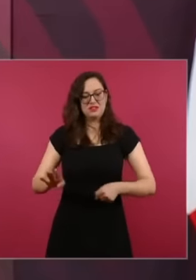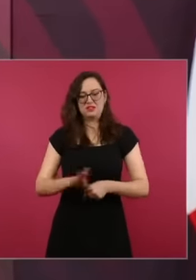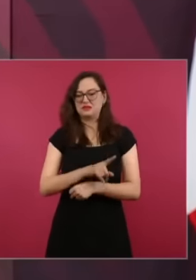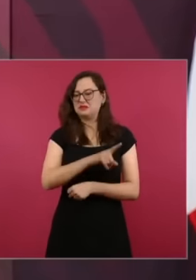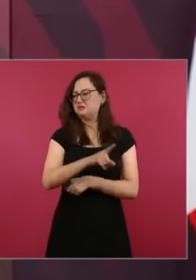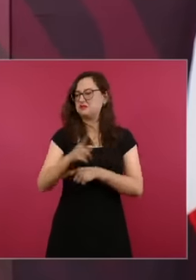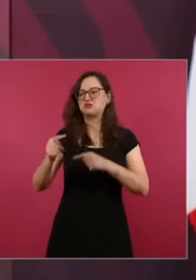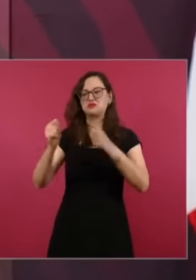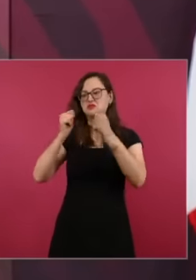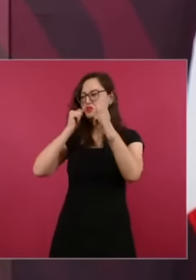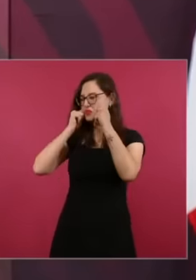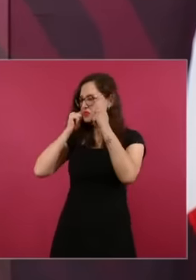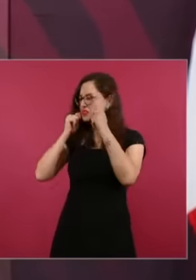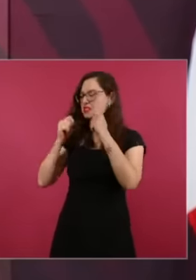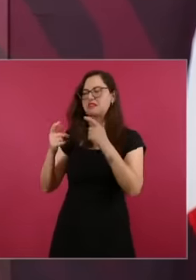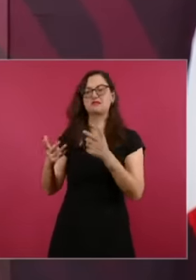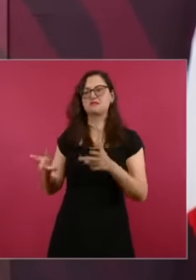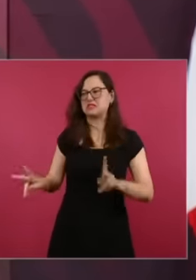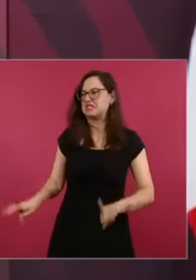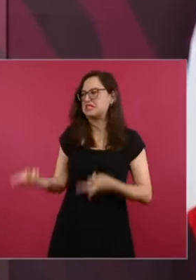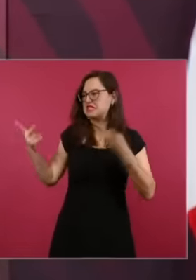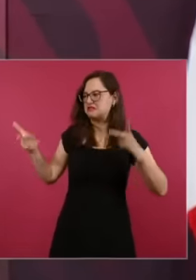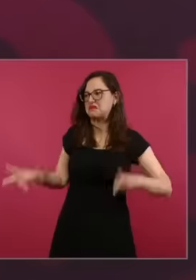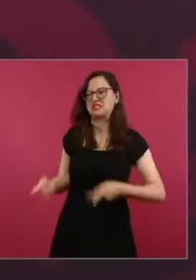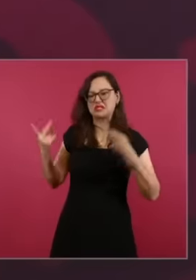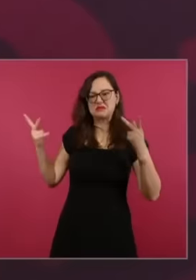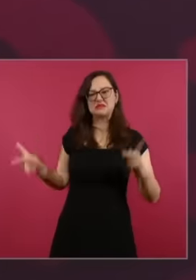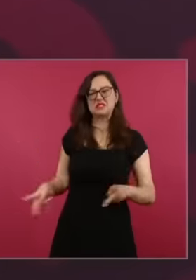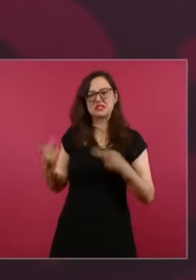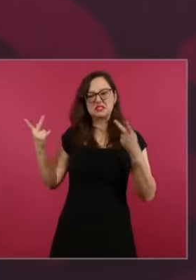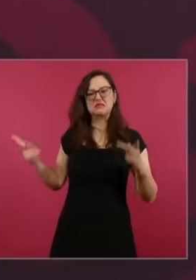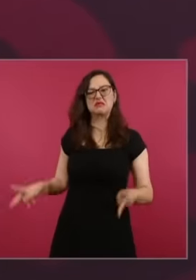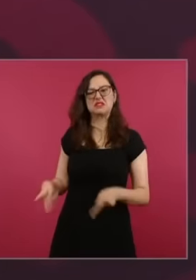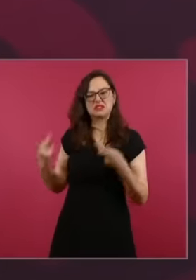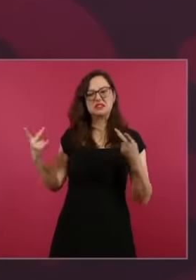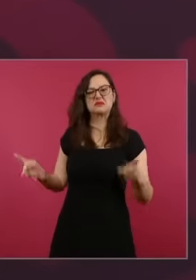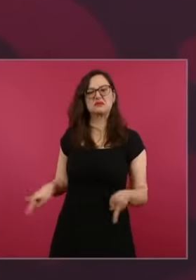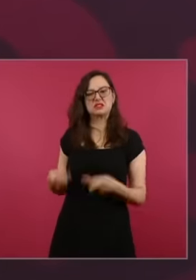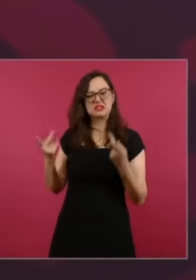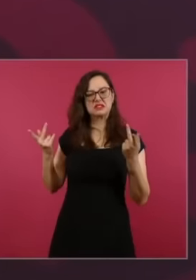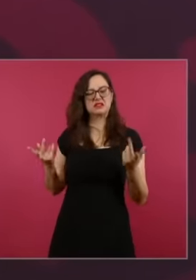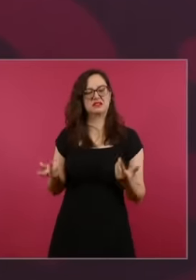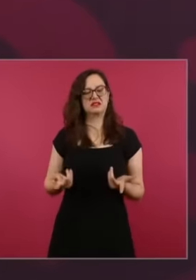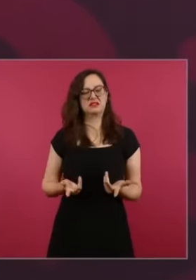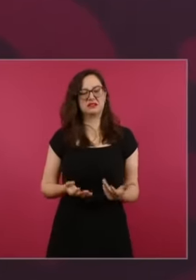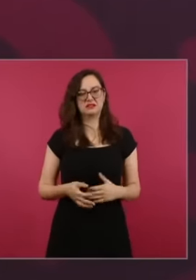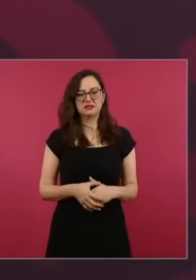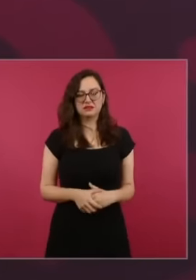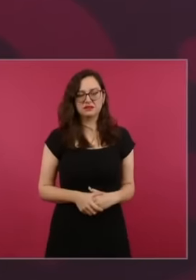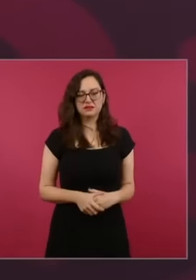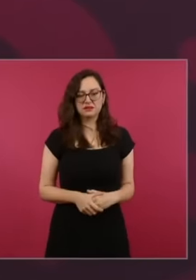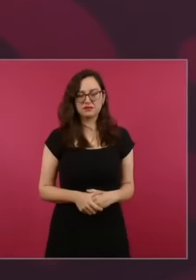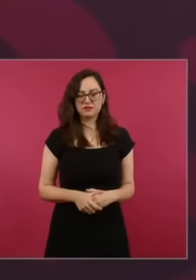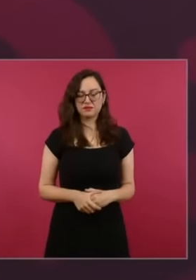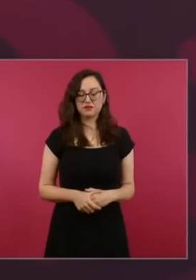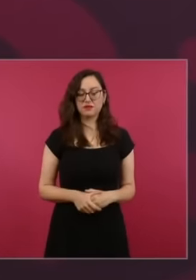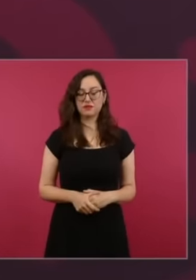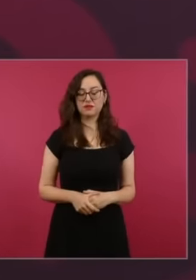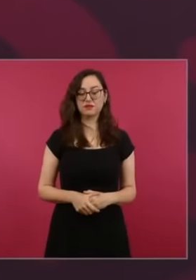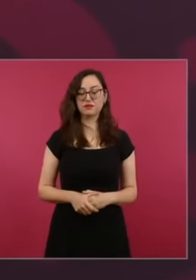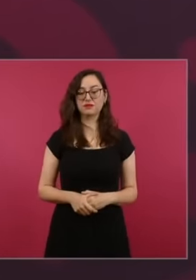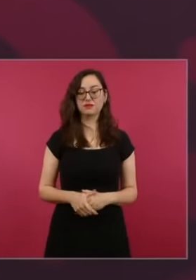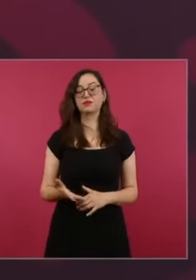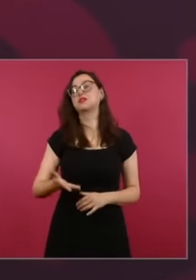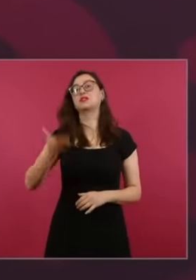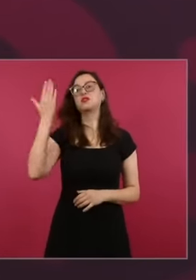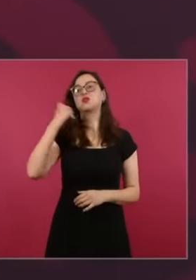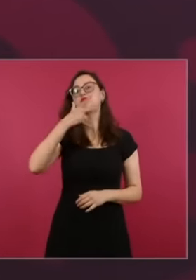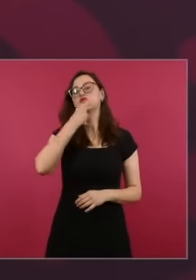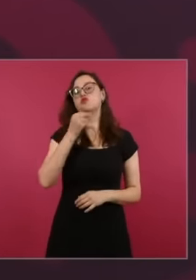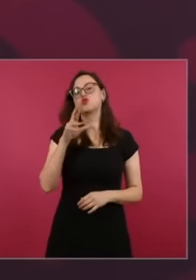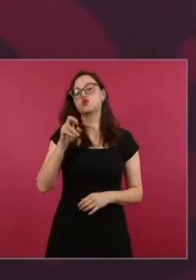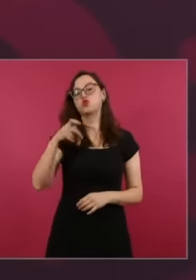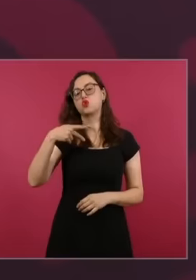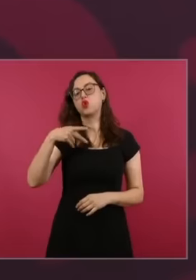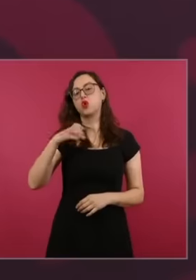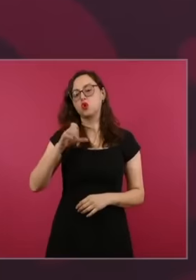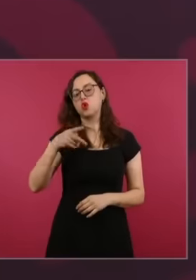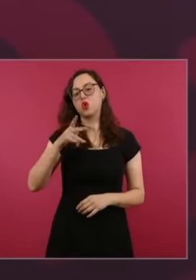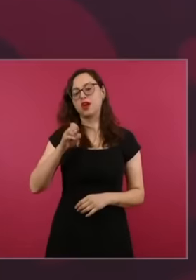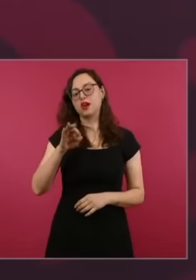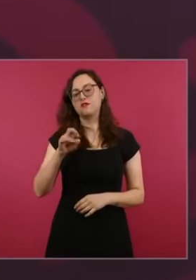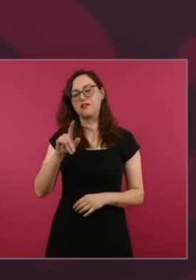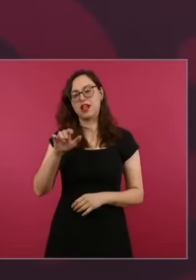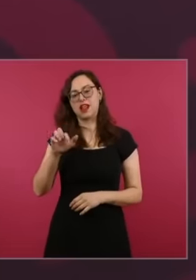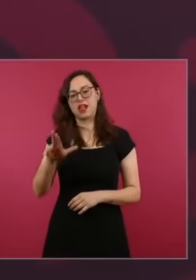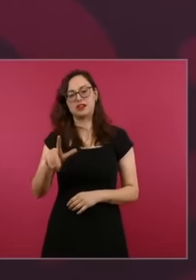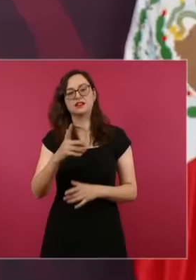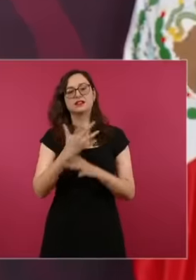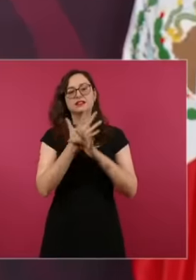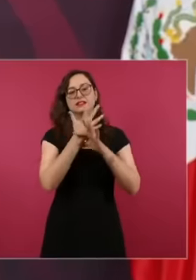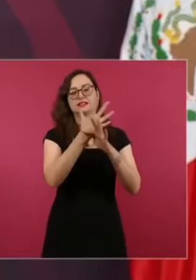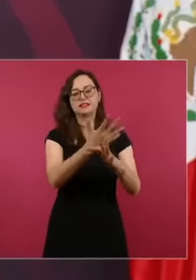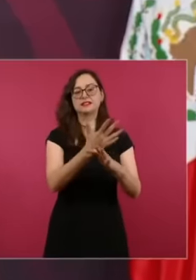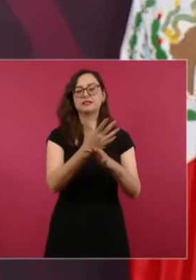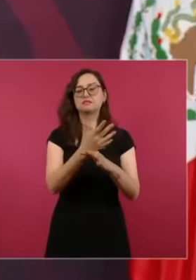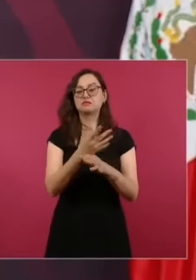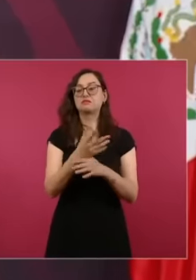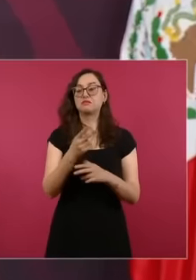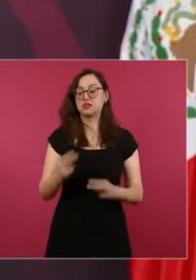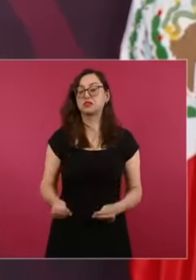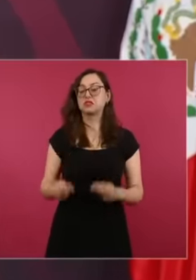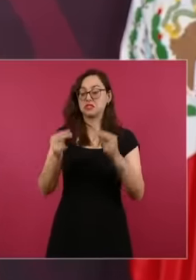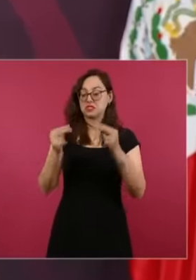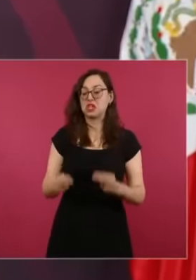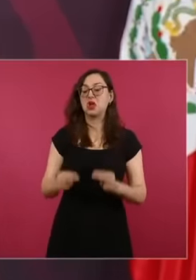Rockefeller's neck. He said that the best business in the world was oil. And he also said that the